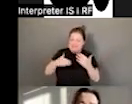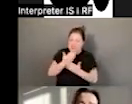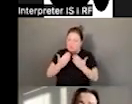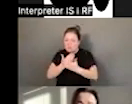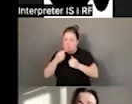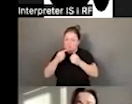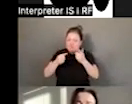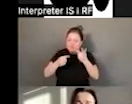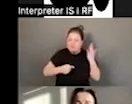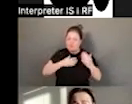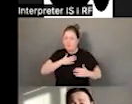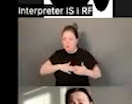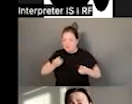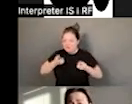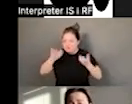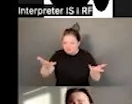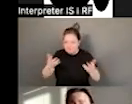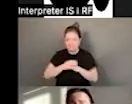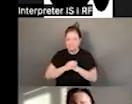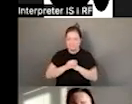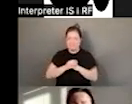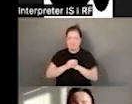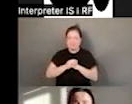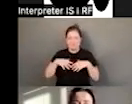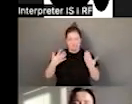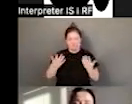We do have, as usual, a very packed agenda and I would like